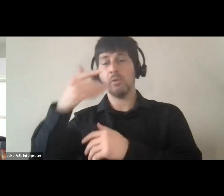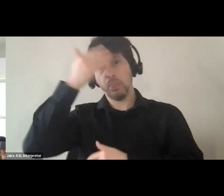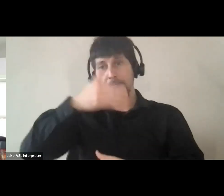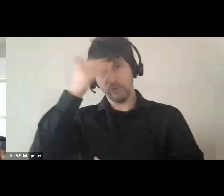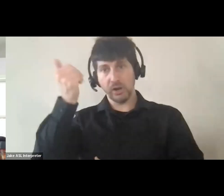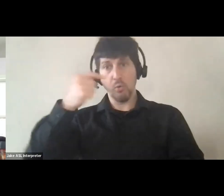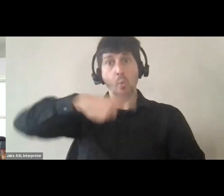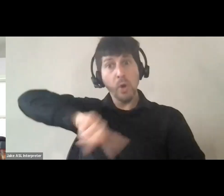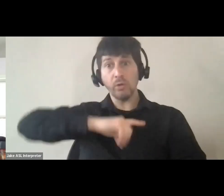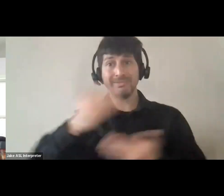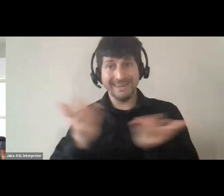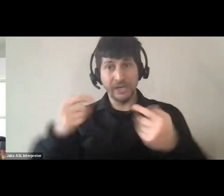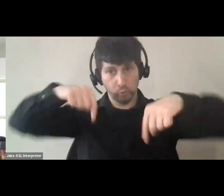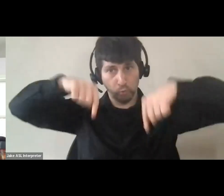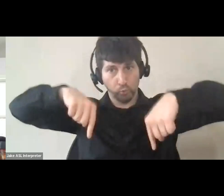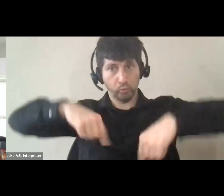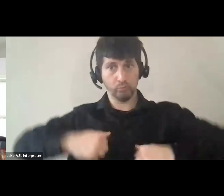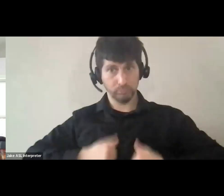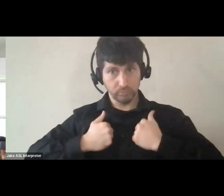We exist.